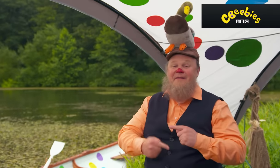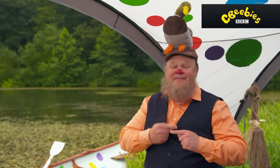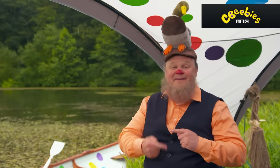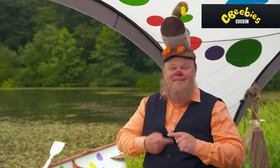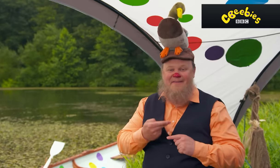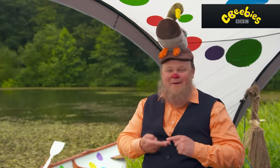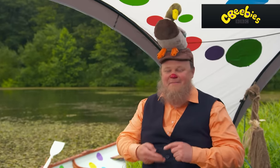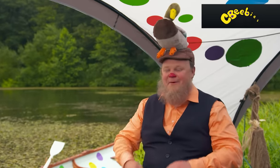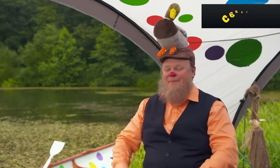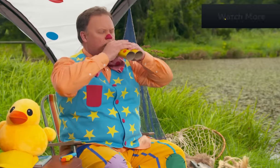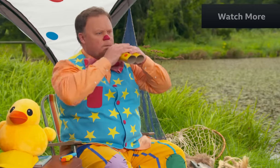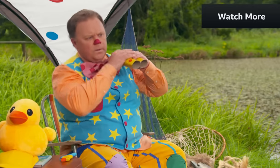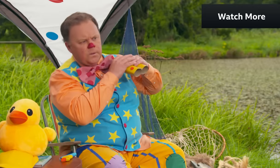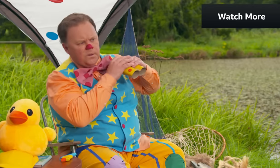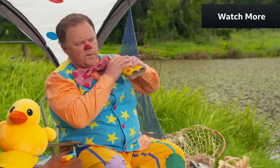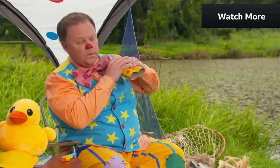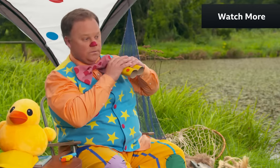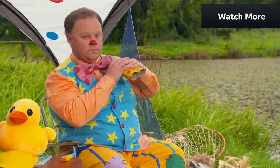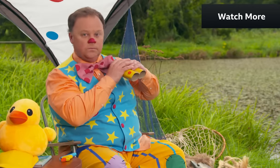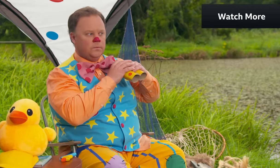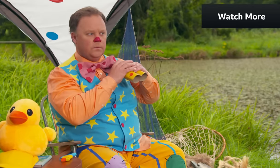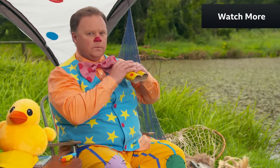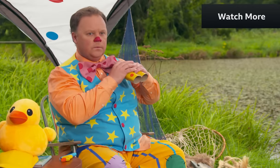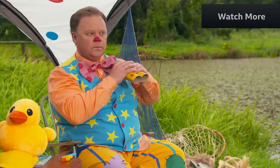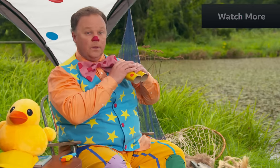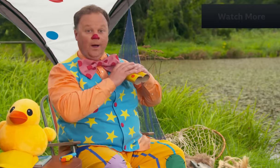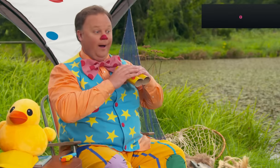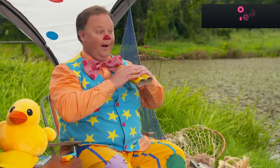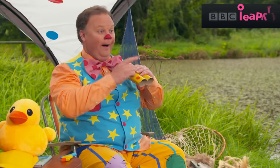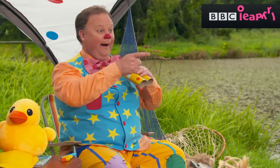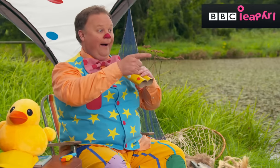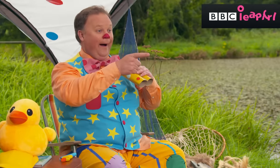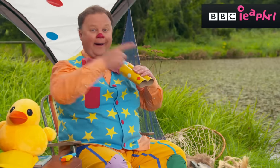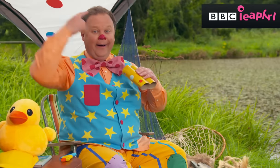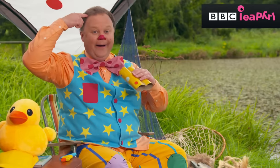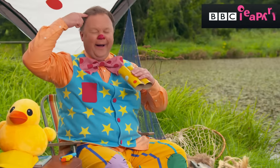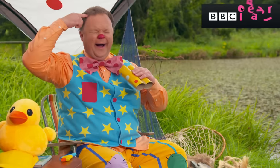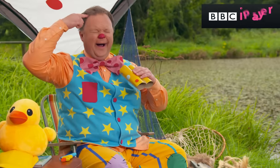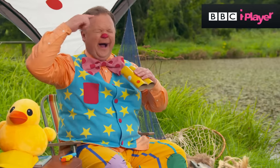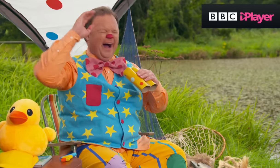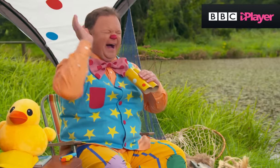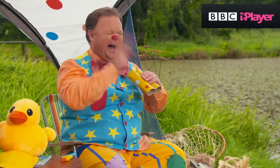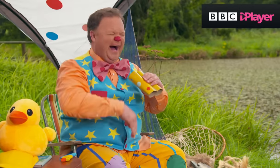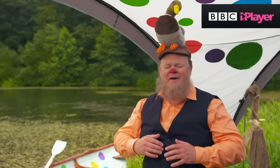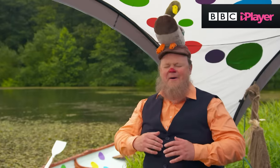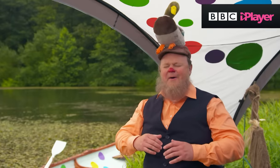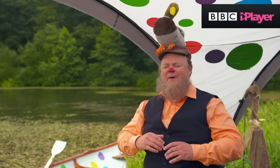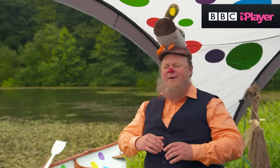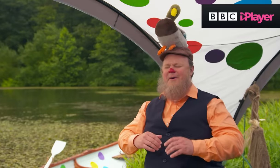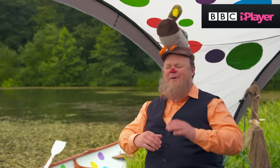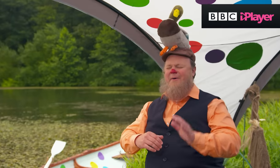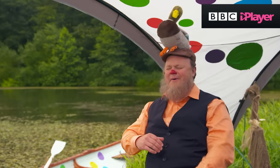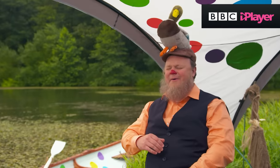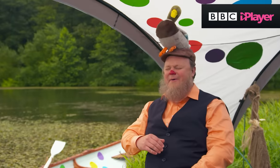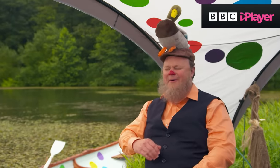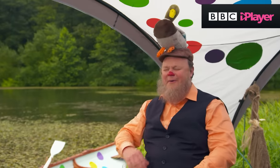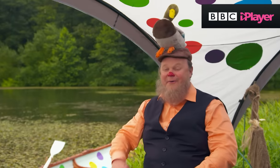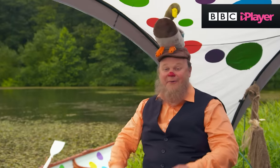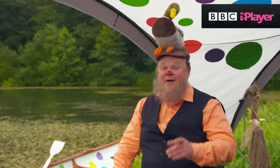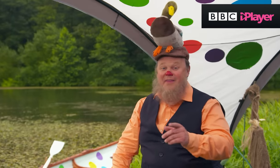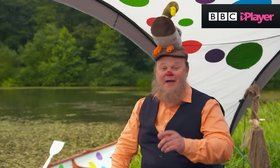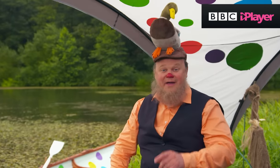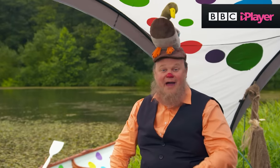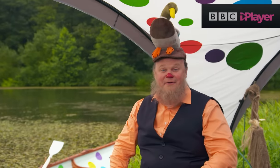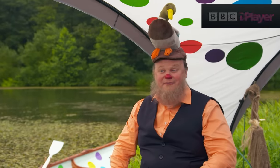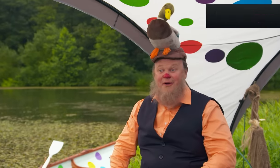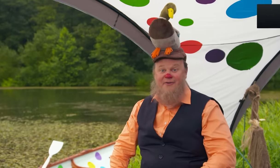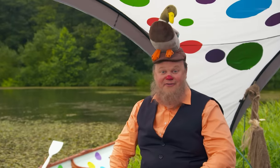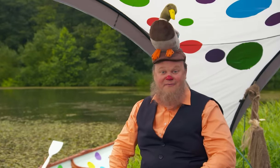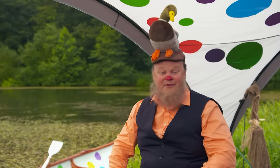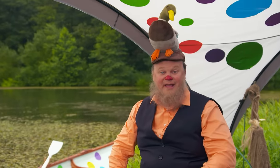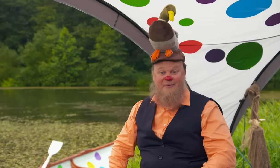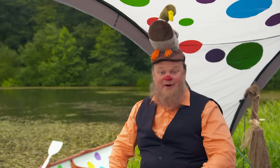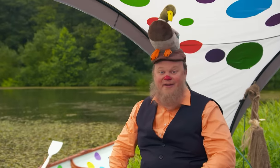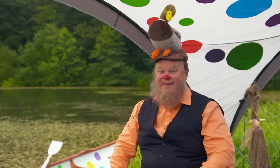mr tumble you thought that my duck hat was a real duck oh that camouflage definitely worked